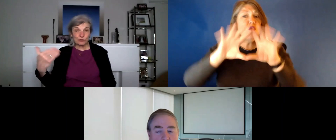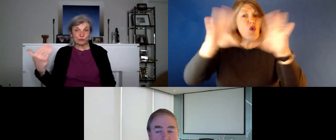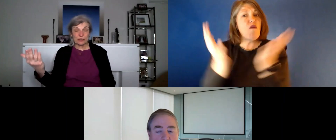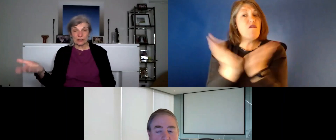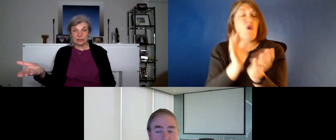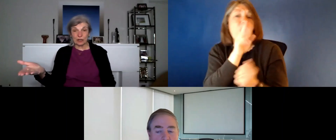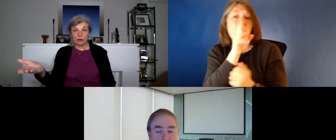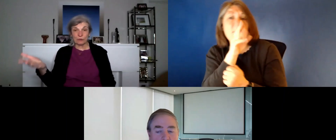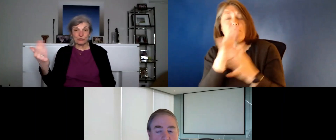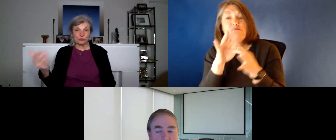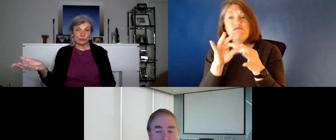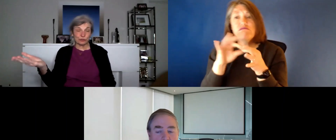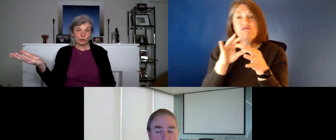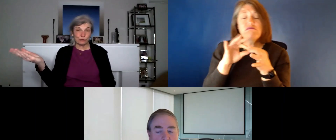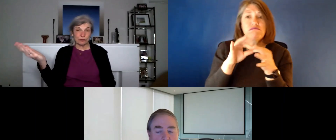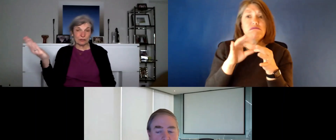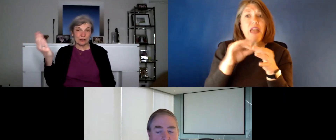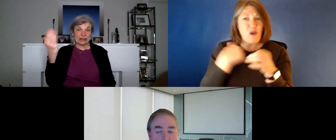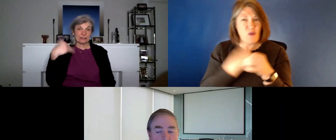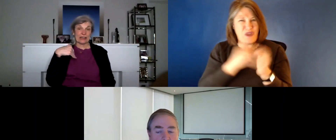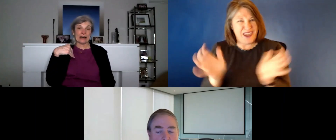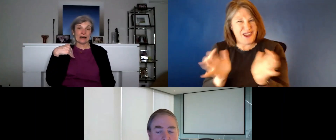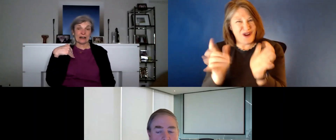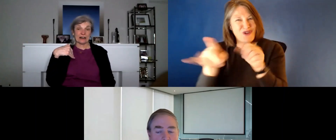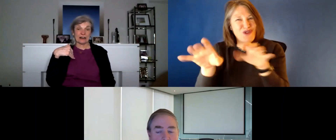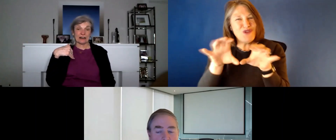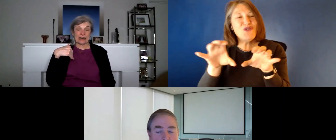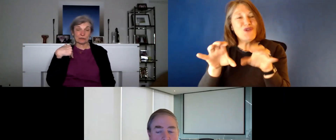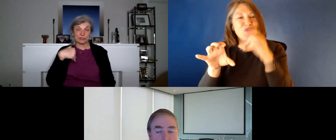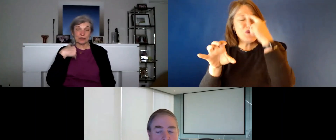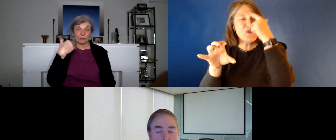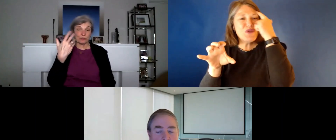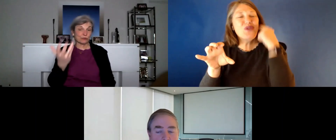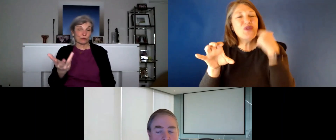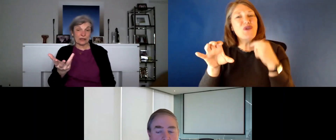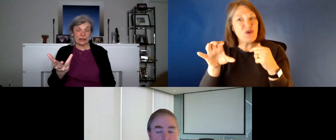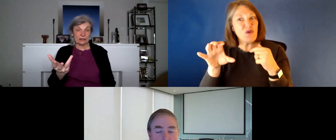which we encourage you do at the outset when you create it,